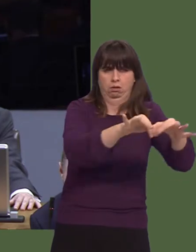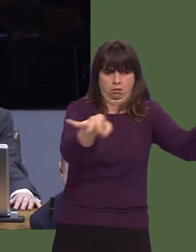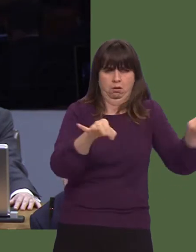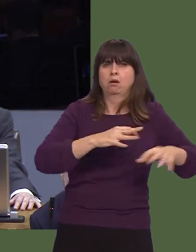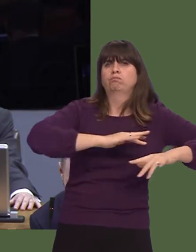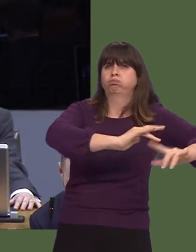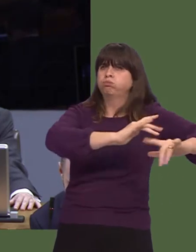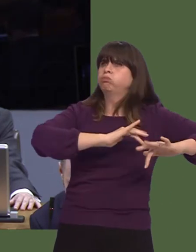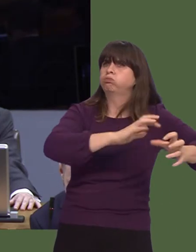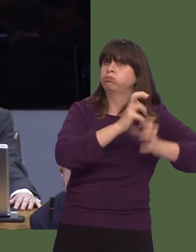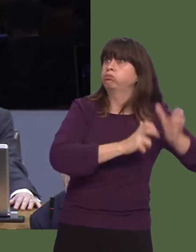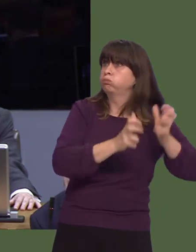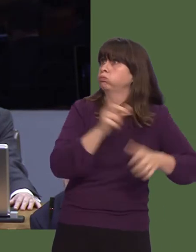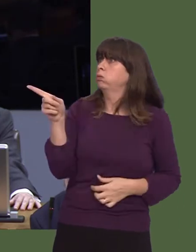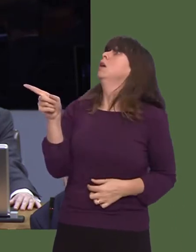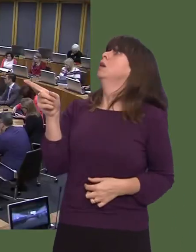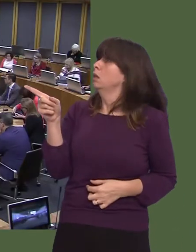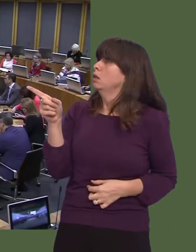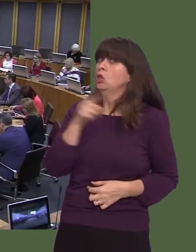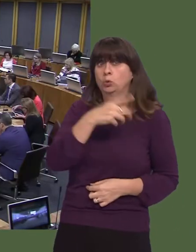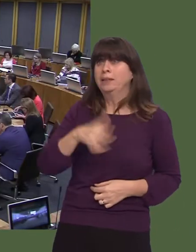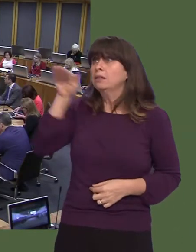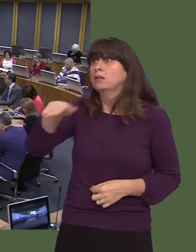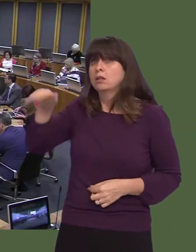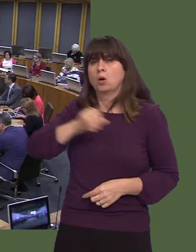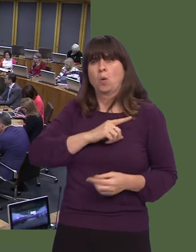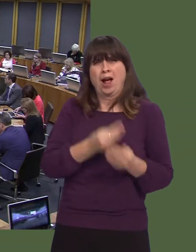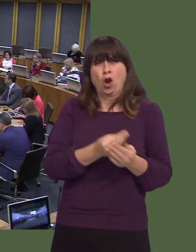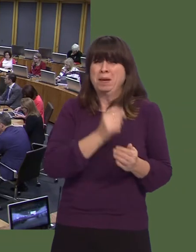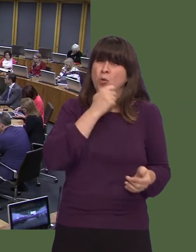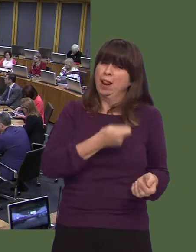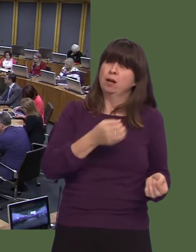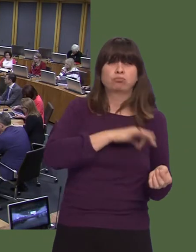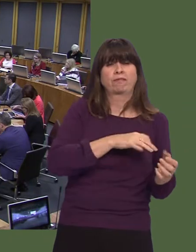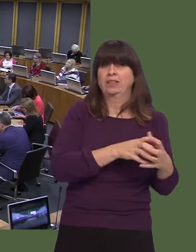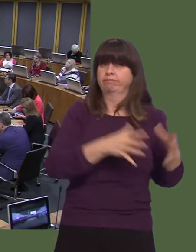Carwyn Jones AM: Rydym ni wedi, sawl gwaith. Fe wnes i ei godi e yn bersonol gyda Phrif